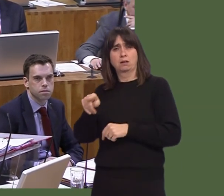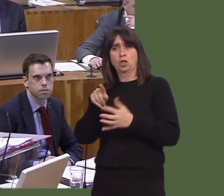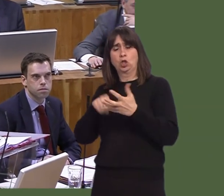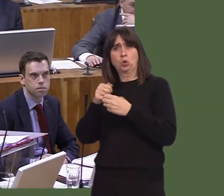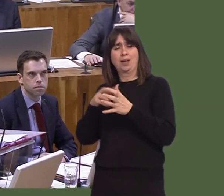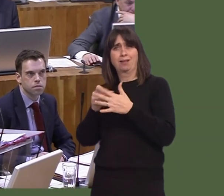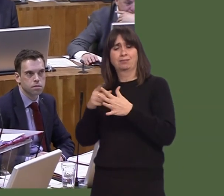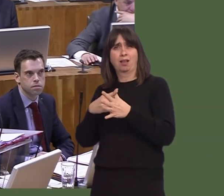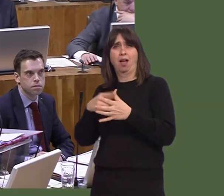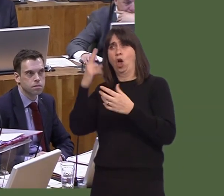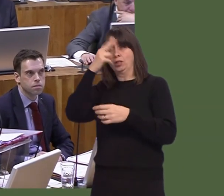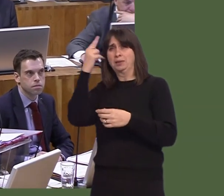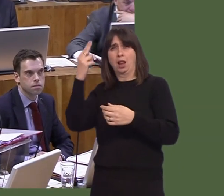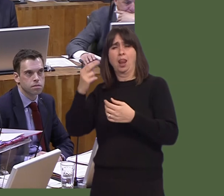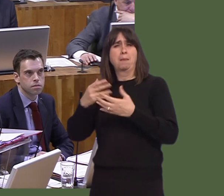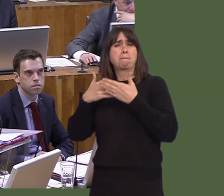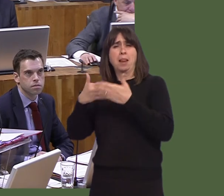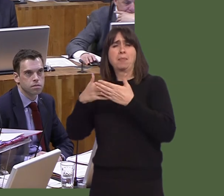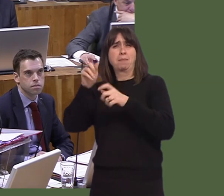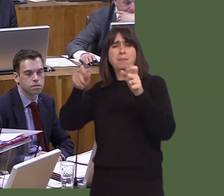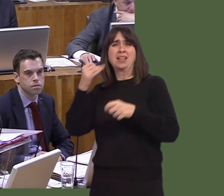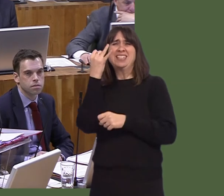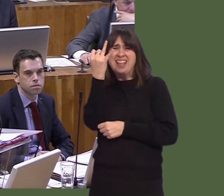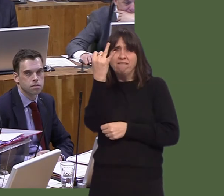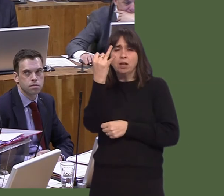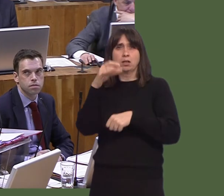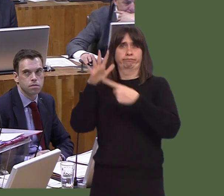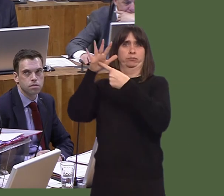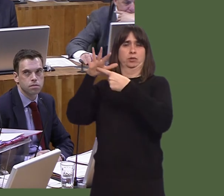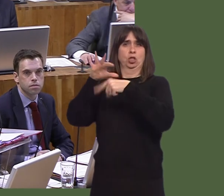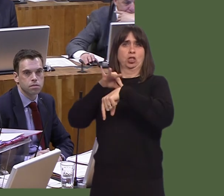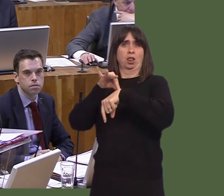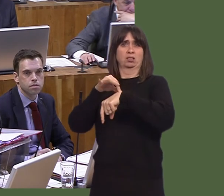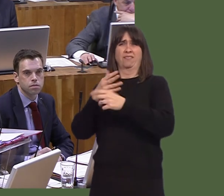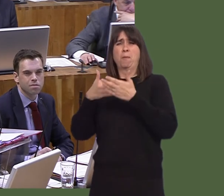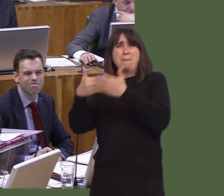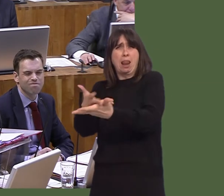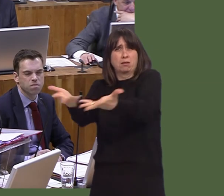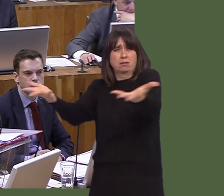before, and that the tariff arrangements must continue. Rhun ap Iorwerth AM: Thanks for that response.